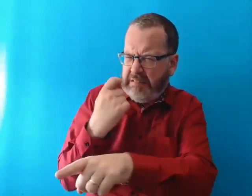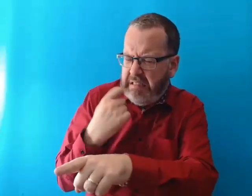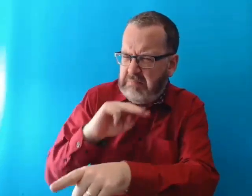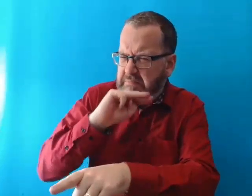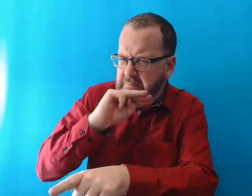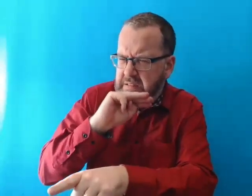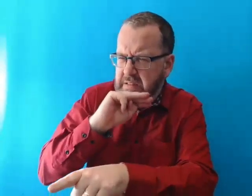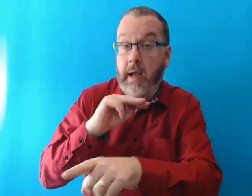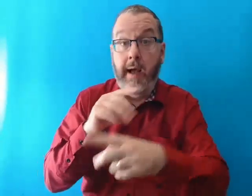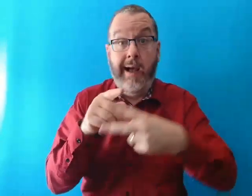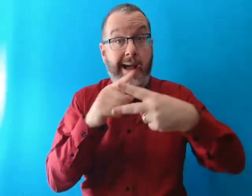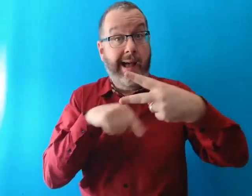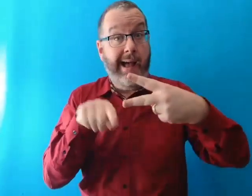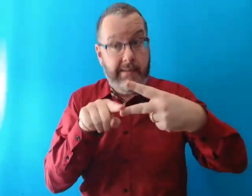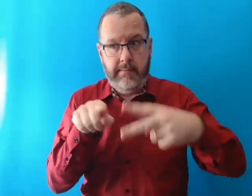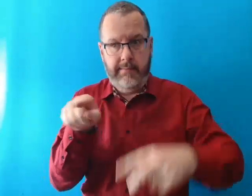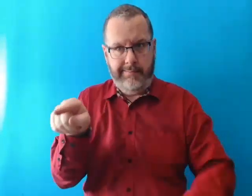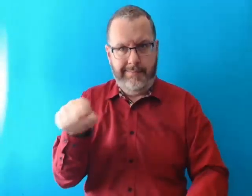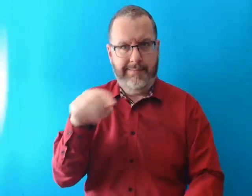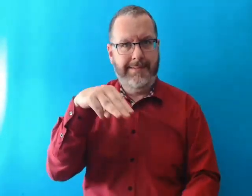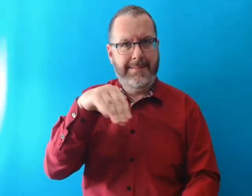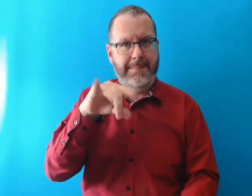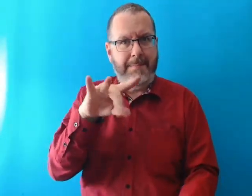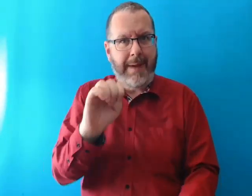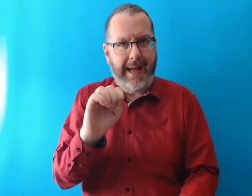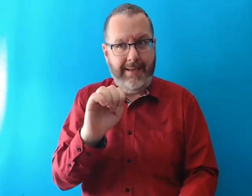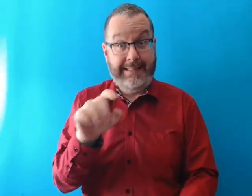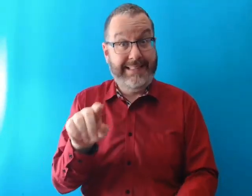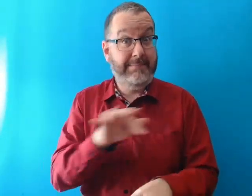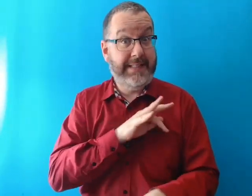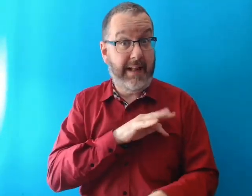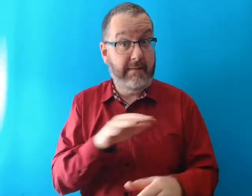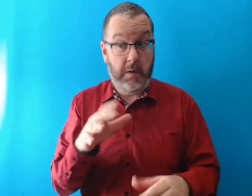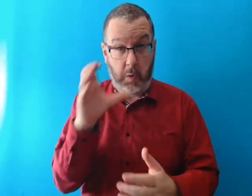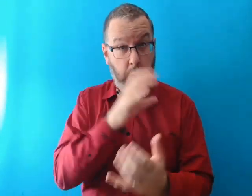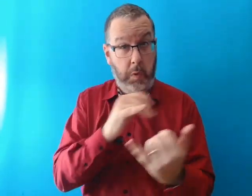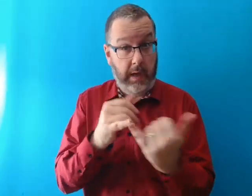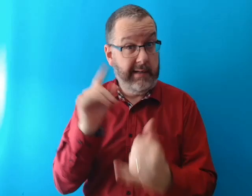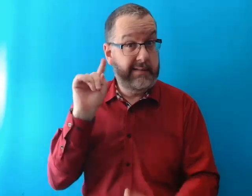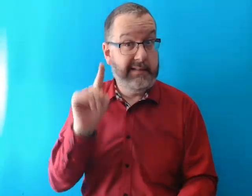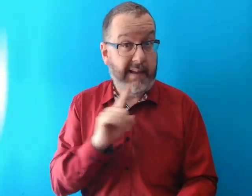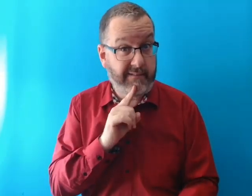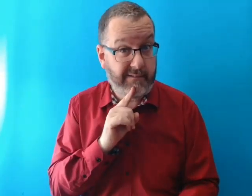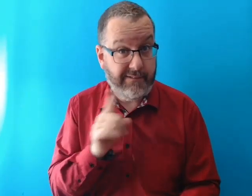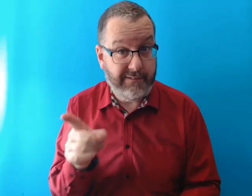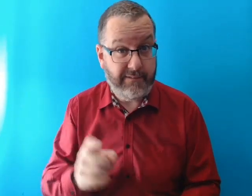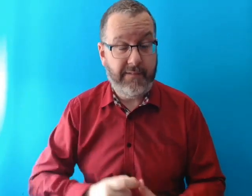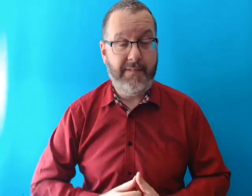but also that Kelly appeared to be deaf himself!